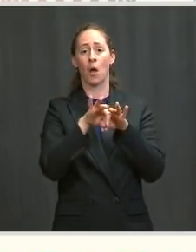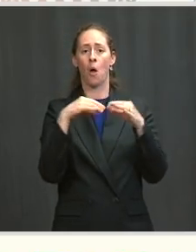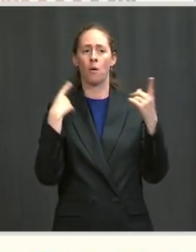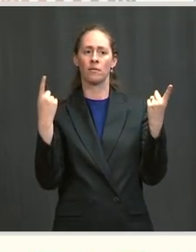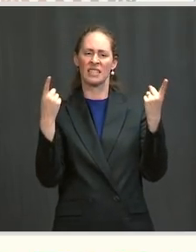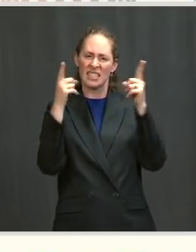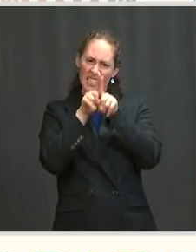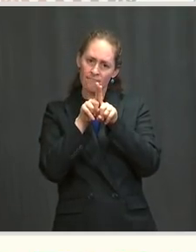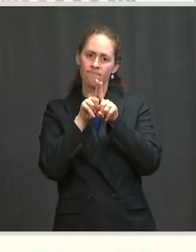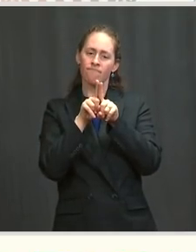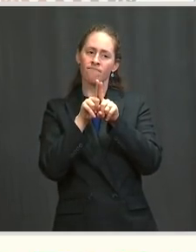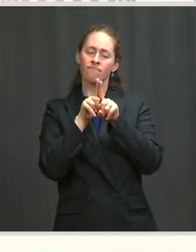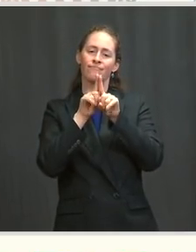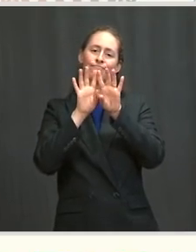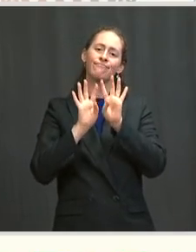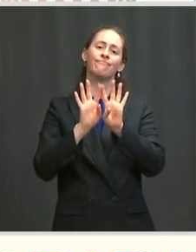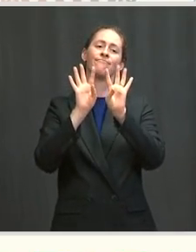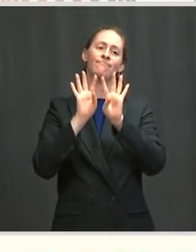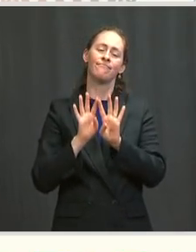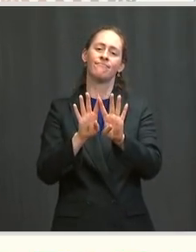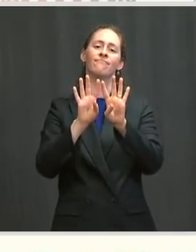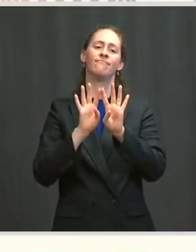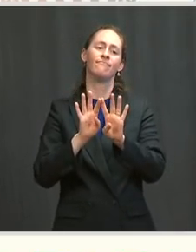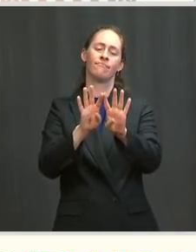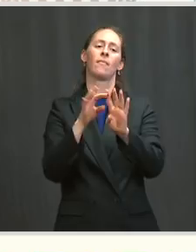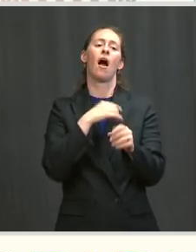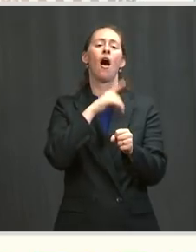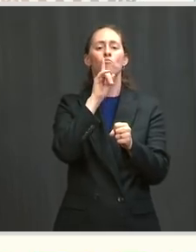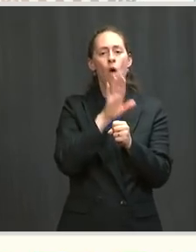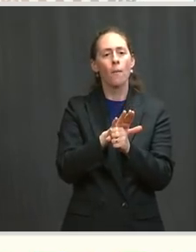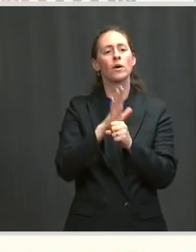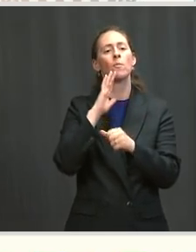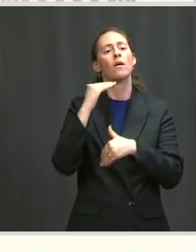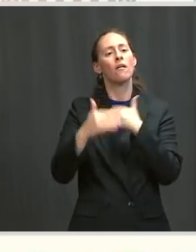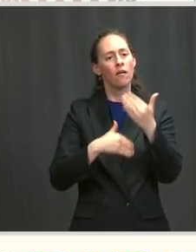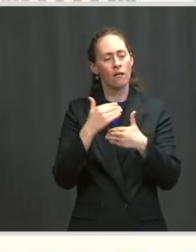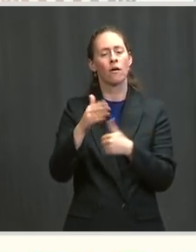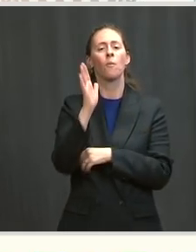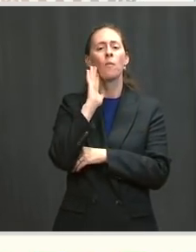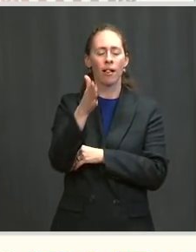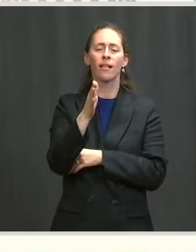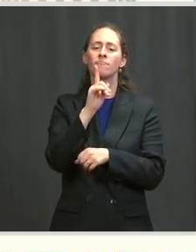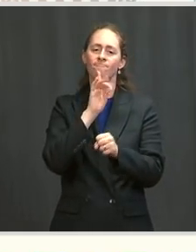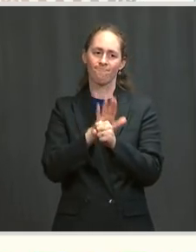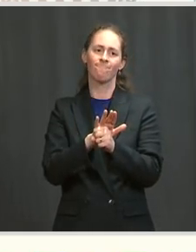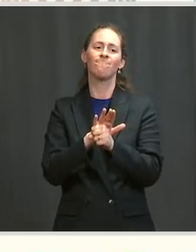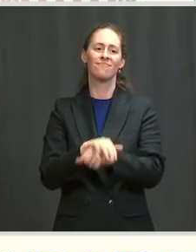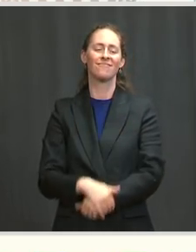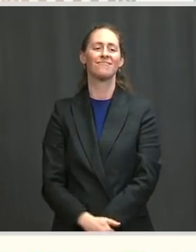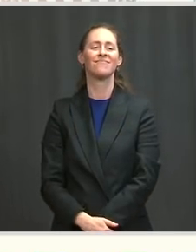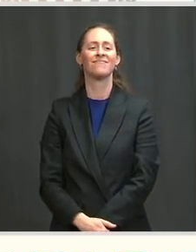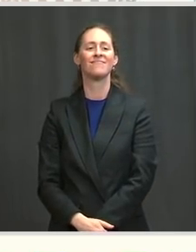And I promise you, we will succeed. I promise you. I said to folks earlier, you know things are --